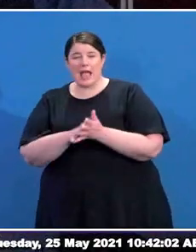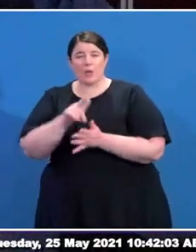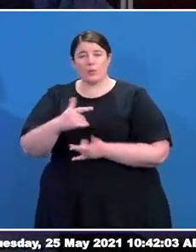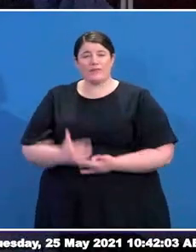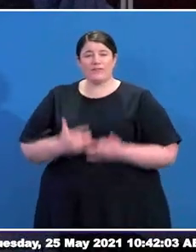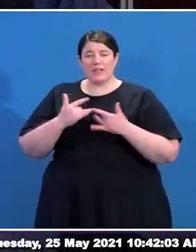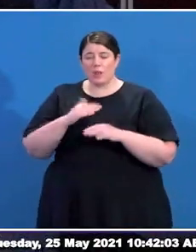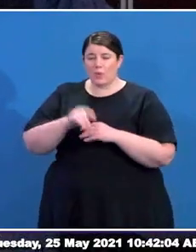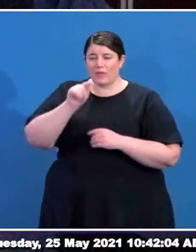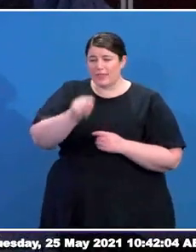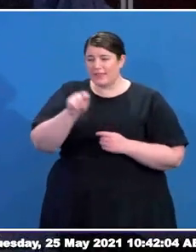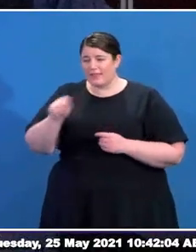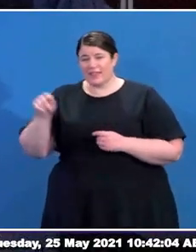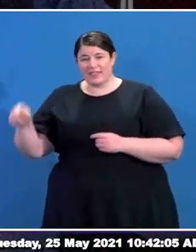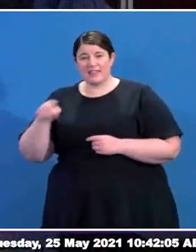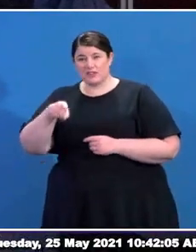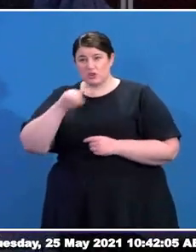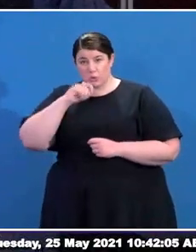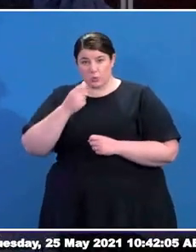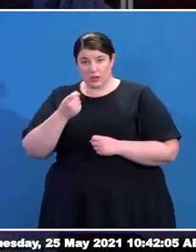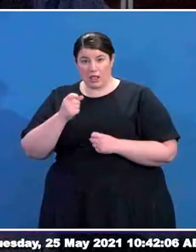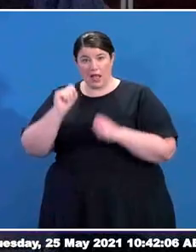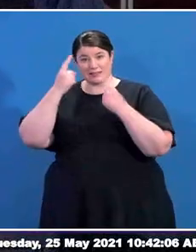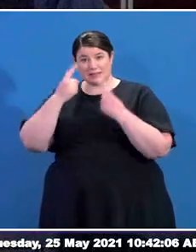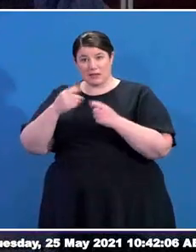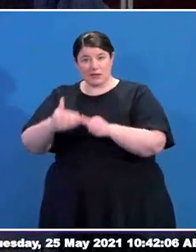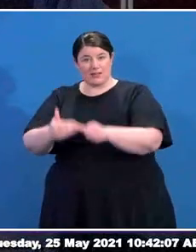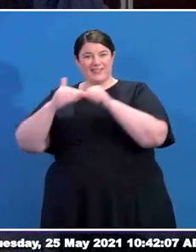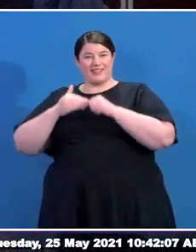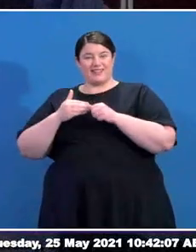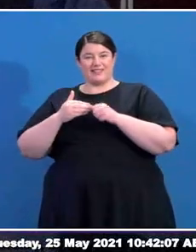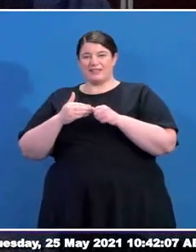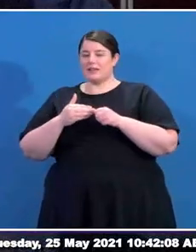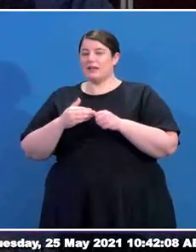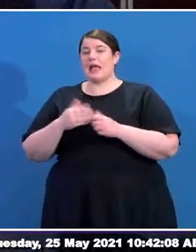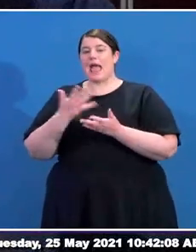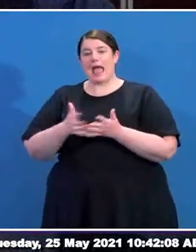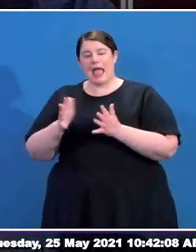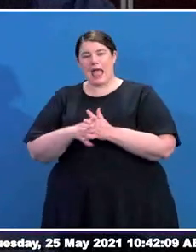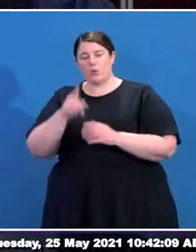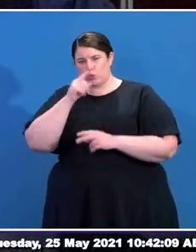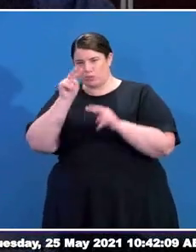support worker would be to observe her behaviour around SP2